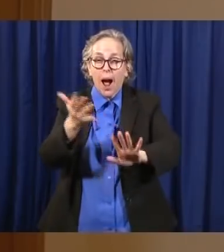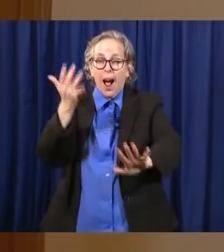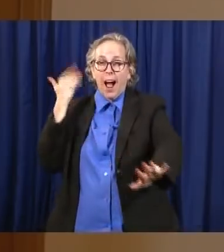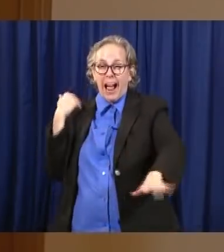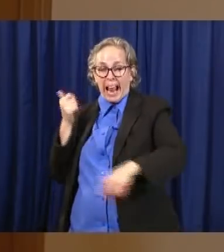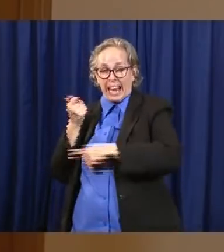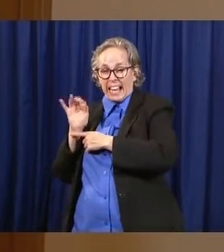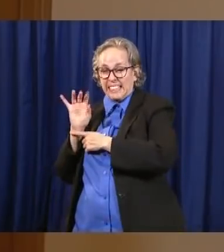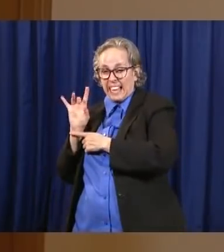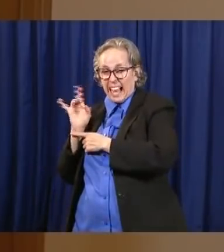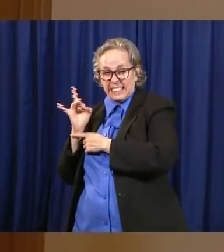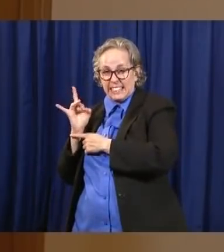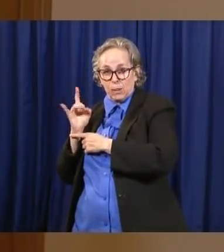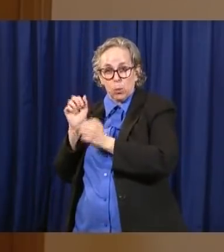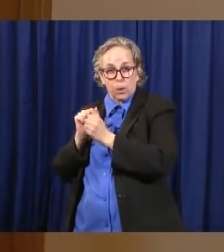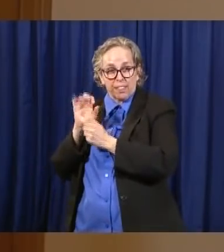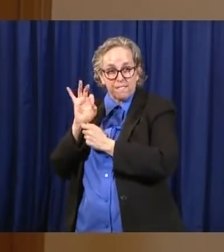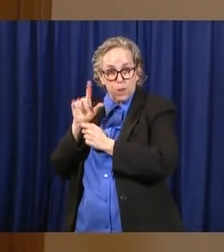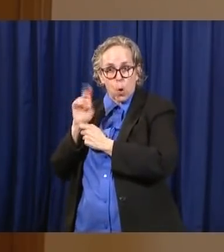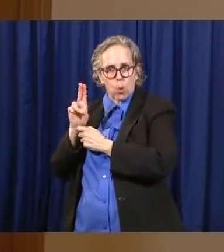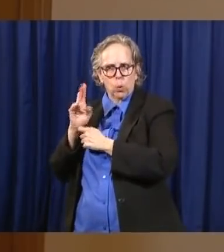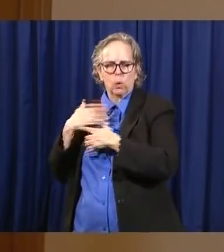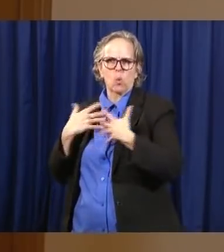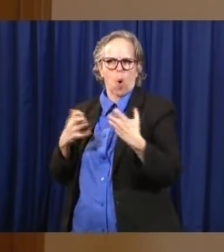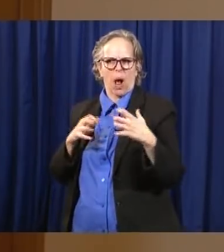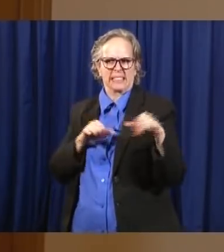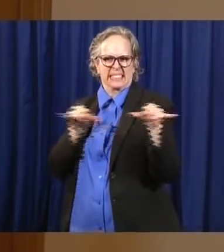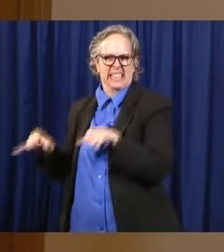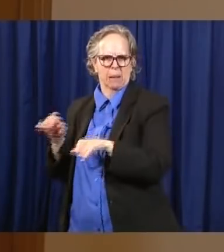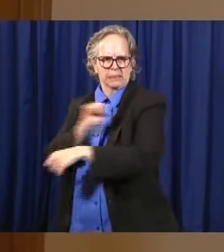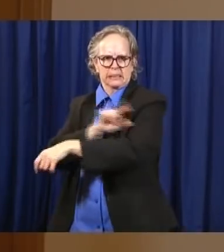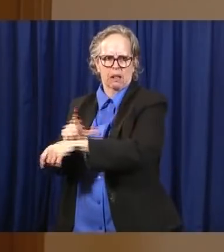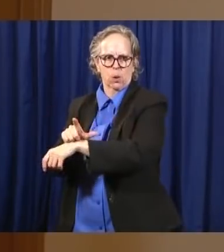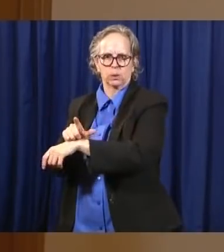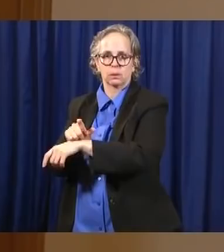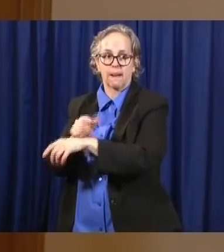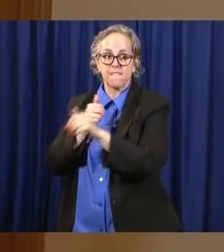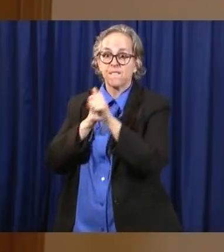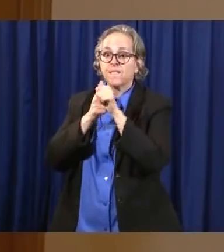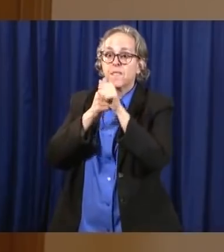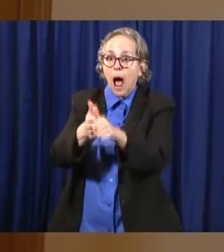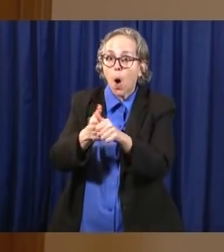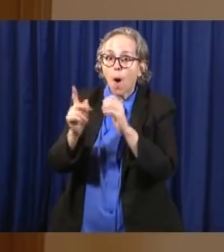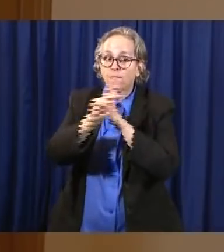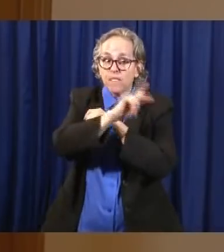LEARNING FROM THE SCIENCE. WE REALIZED EARLY ON THAT WE NEEDED TO BE ST. LOUIS INSTEAD